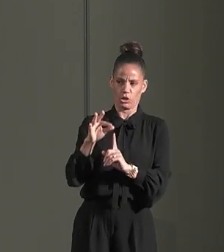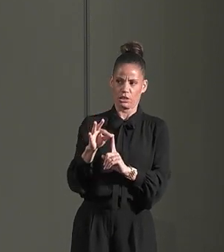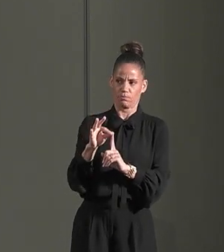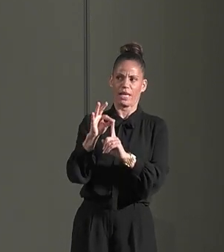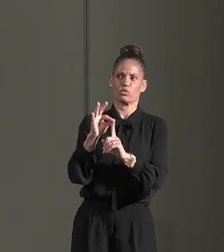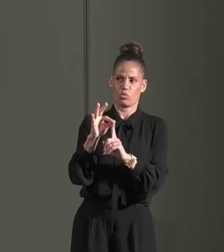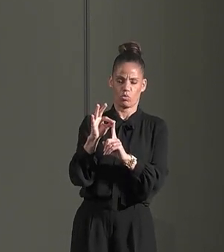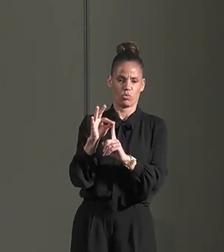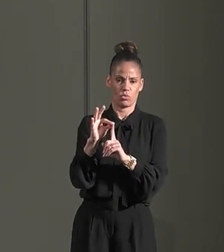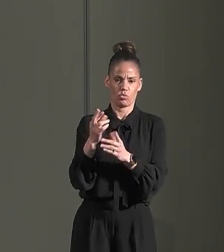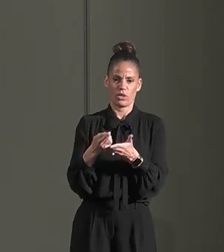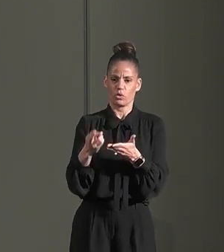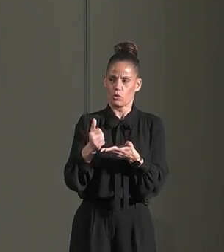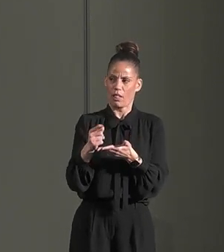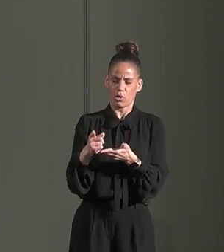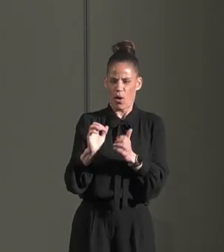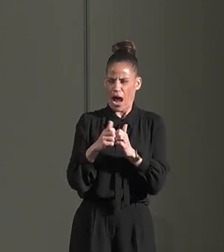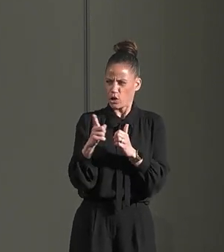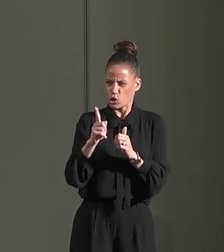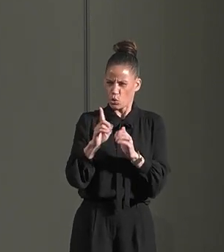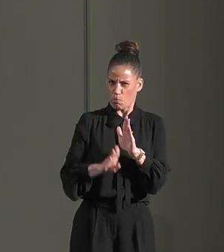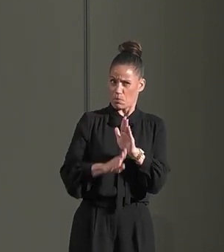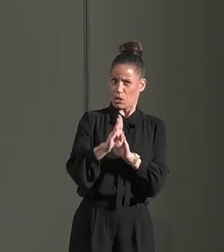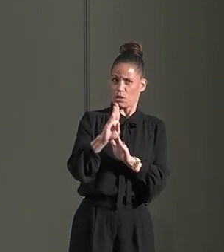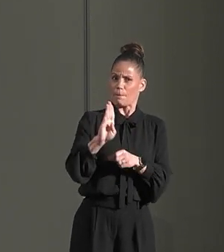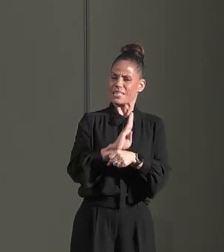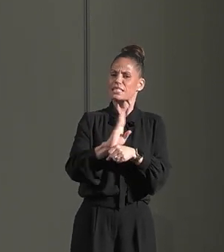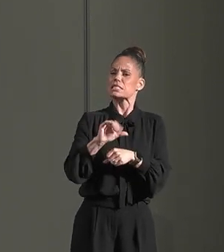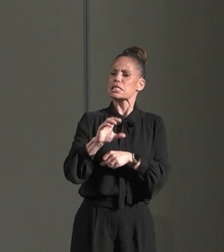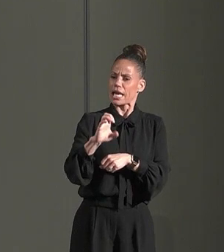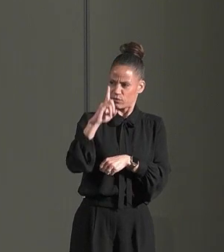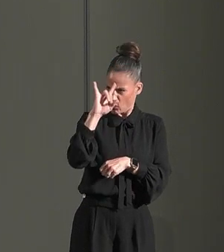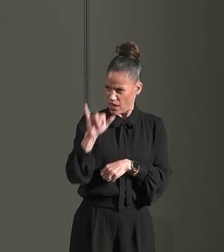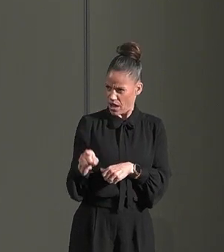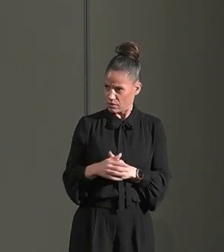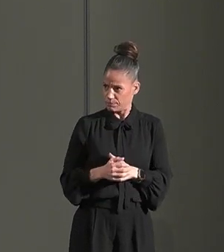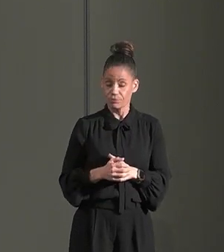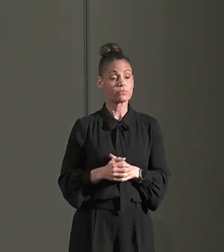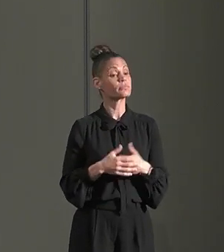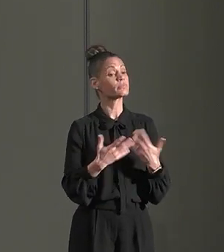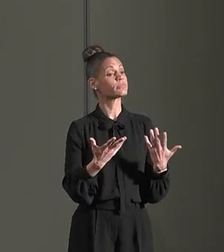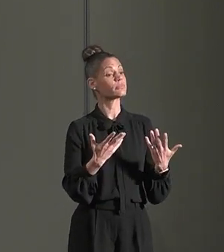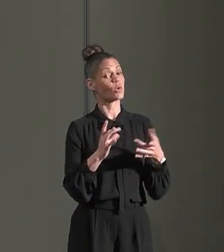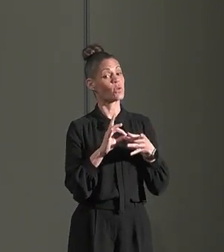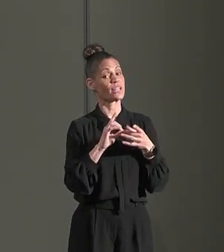you? How do you build a business case for that. >> RICK JOHNSON: It goes to our mindset. What